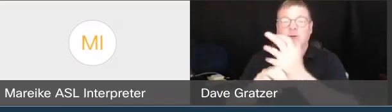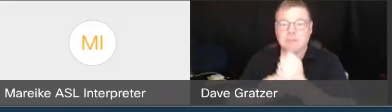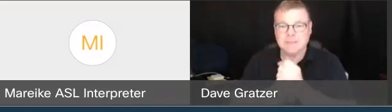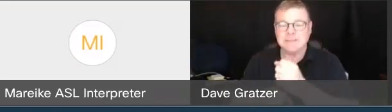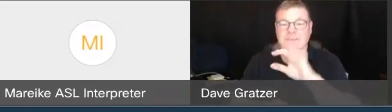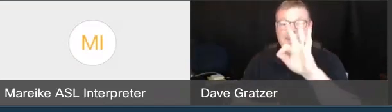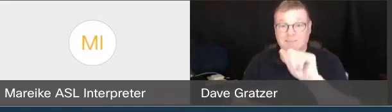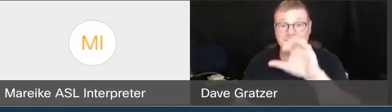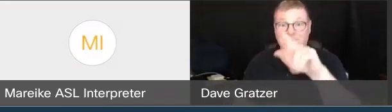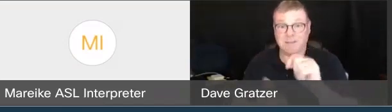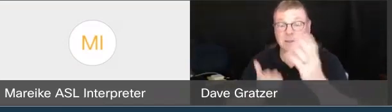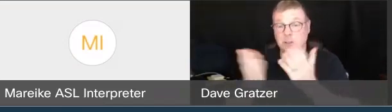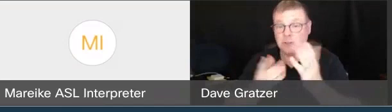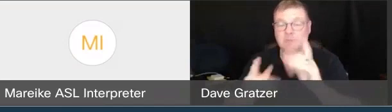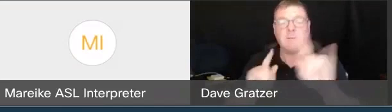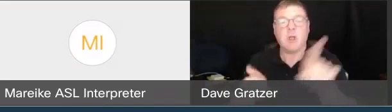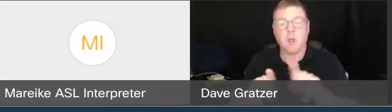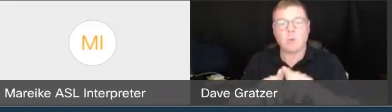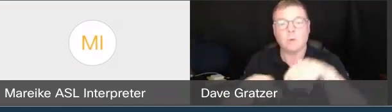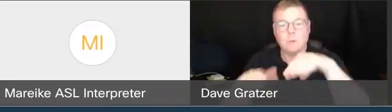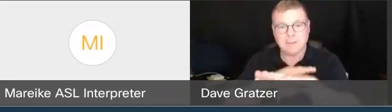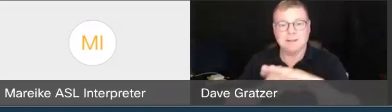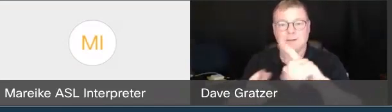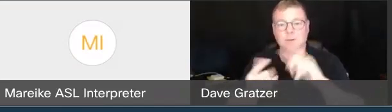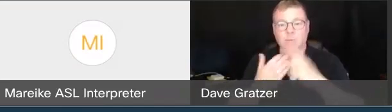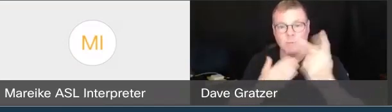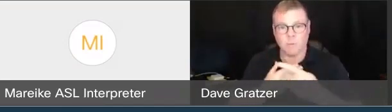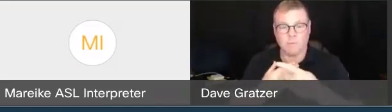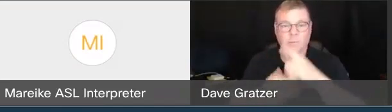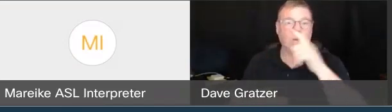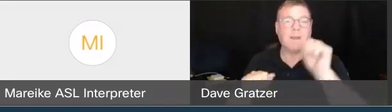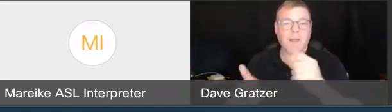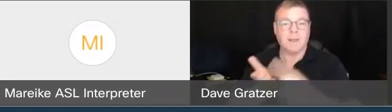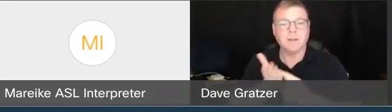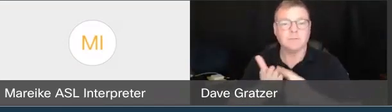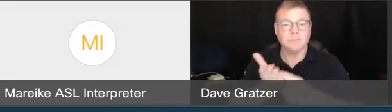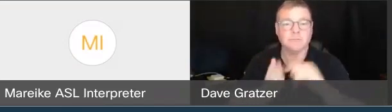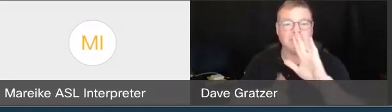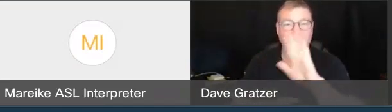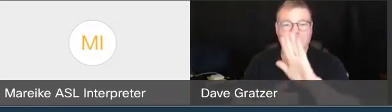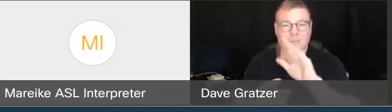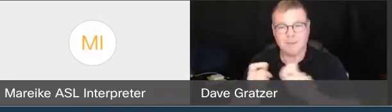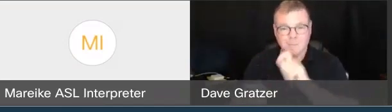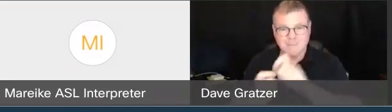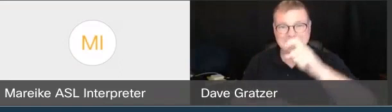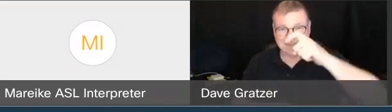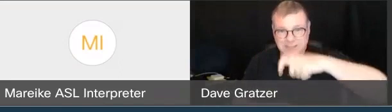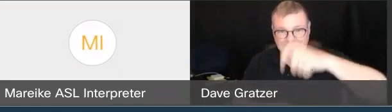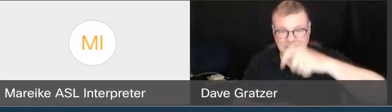but they're also enrolled in a program that can really address their specific needs around maybe